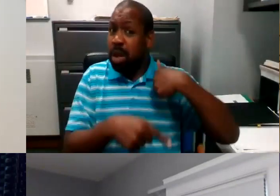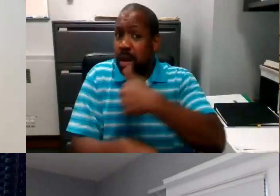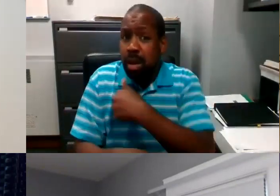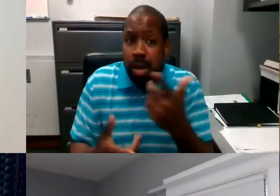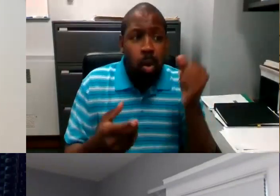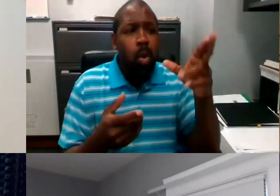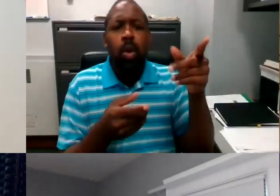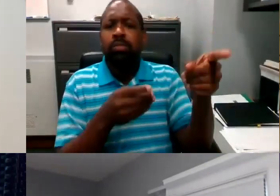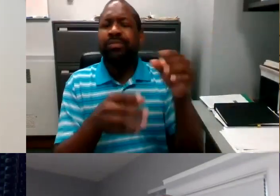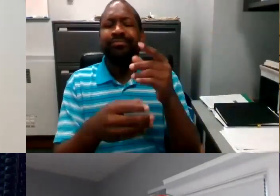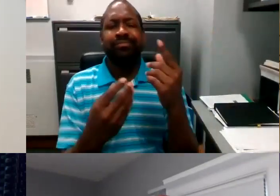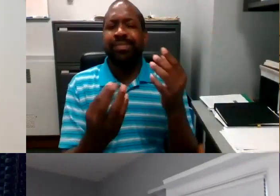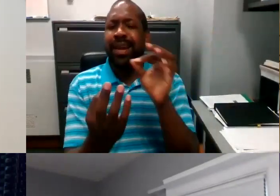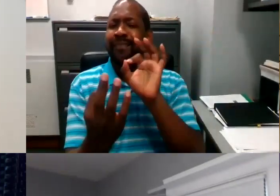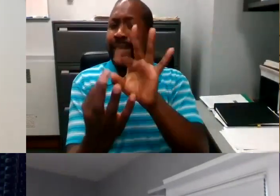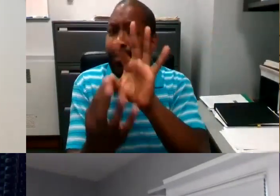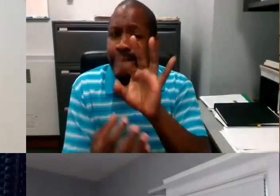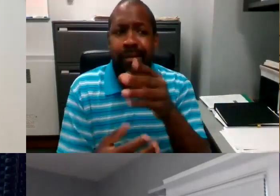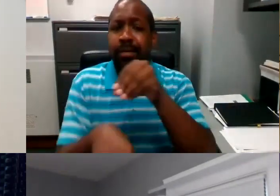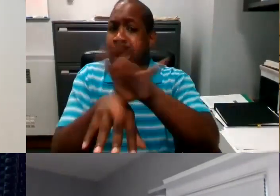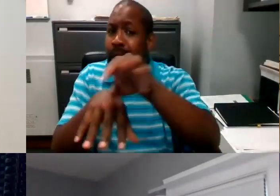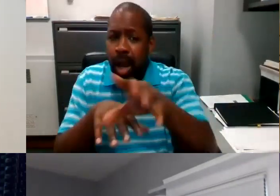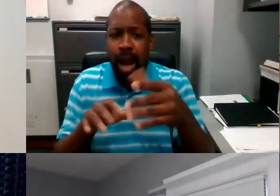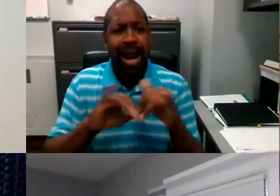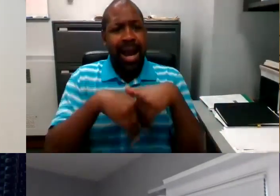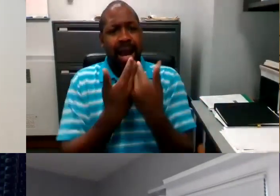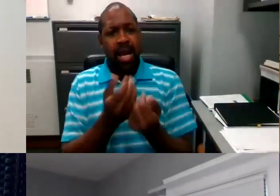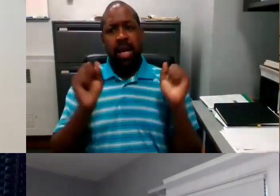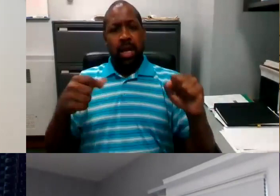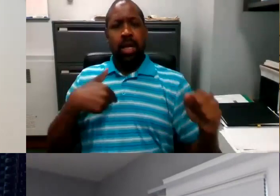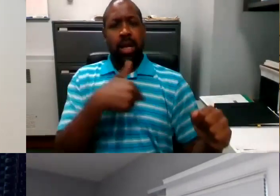BECAUSE THE SYSTEM IS WELL RECOGNIZED.